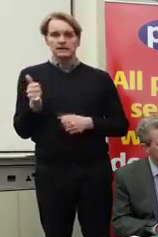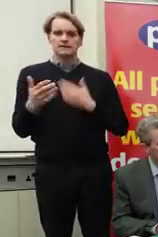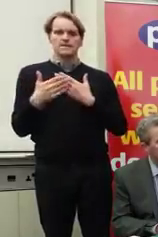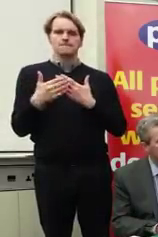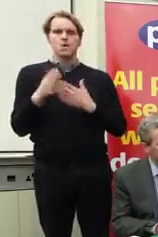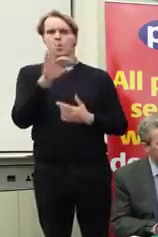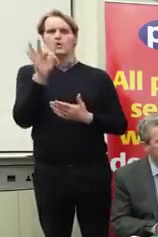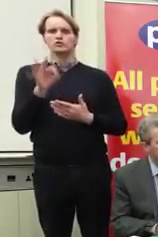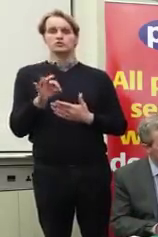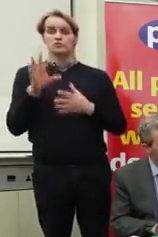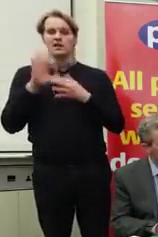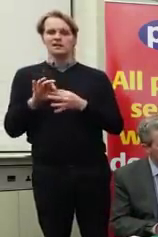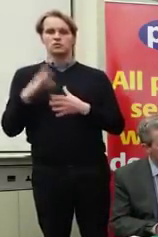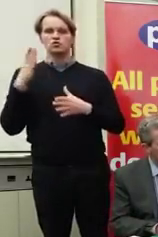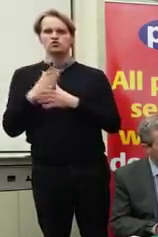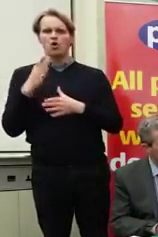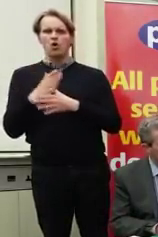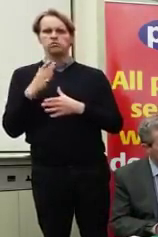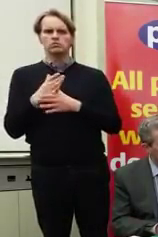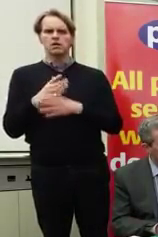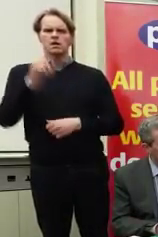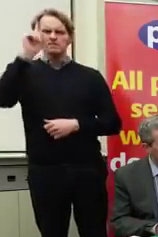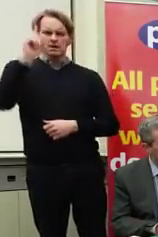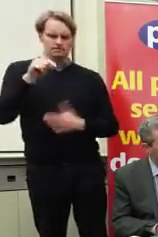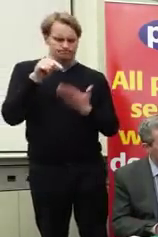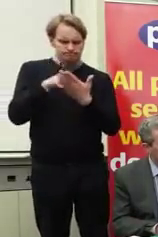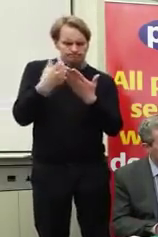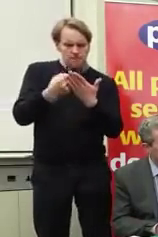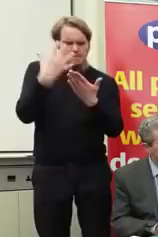privatisation just one question from Sean, John, which I'm sure is something